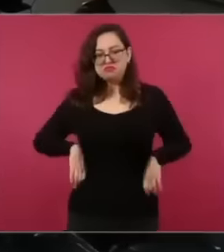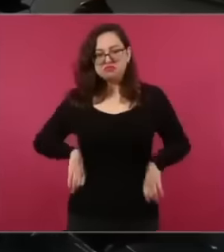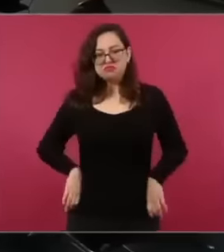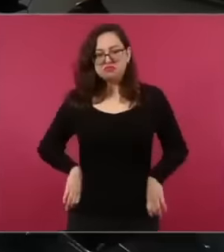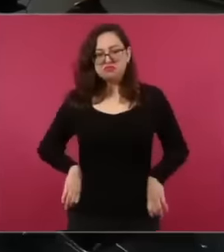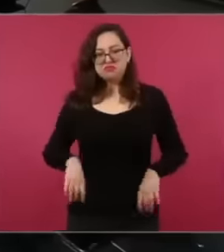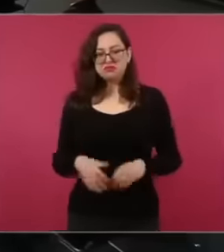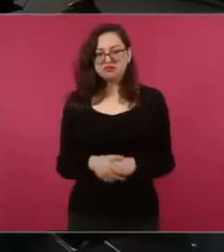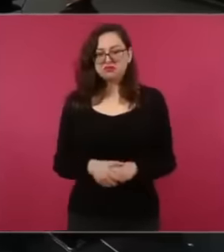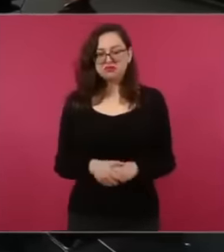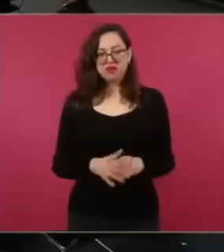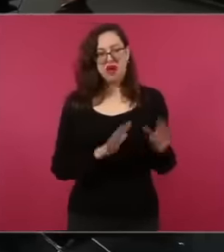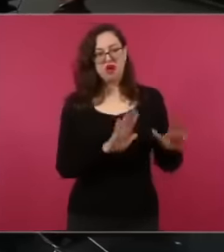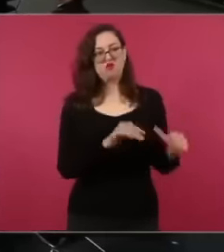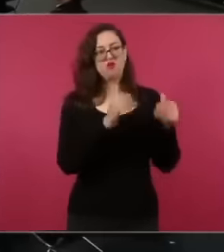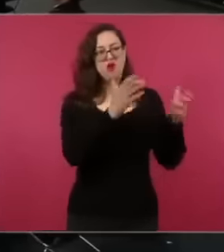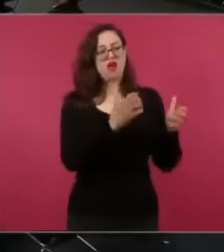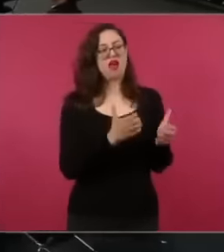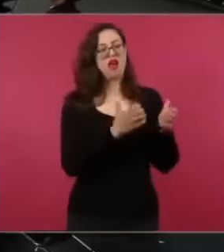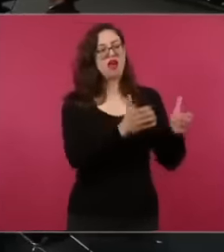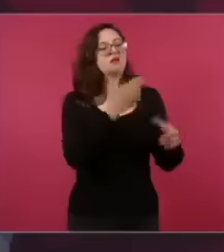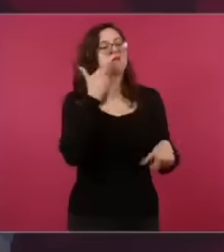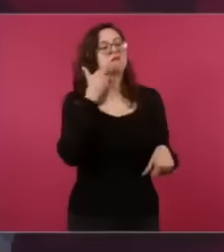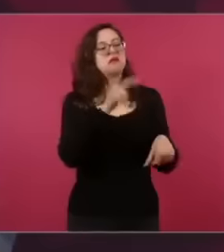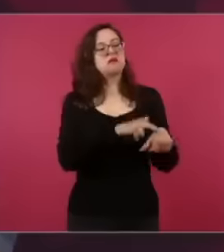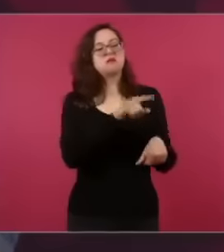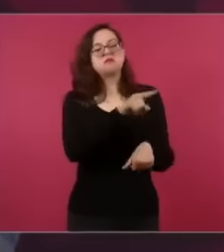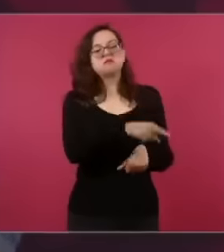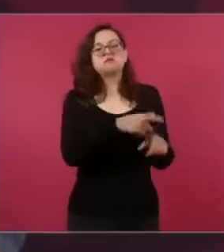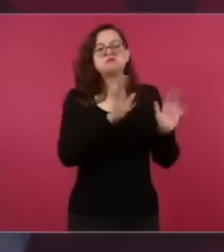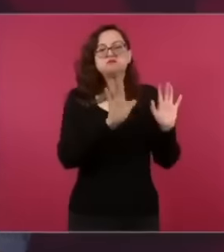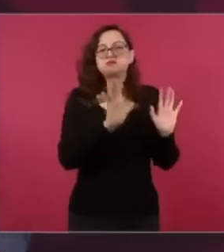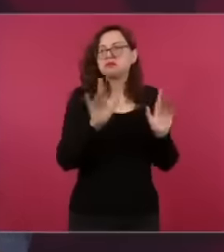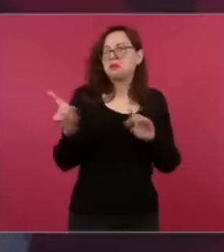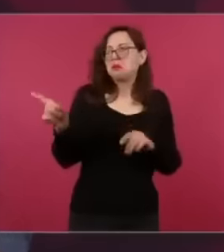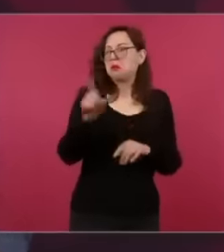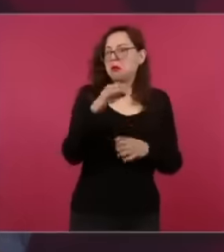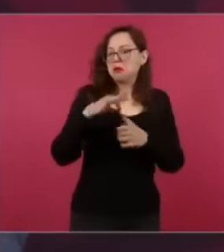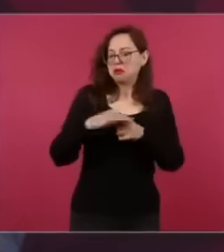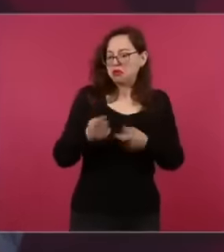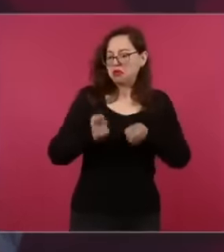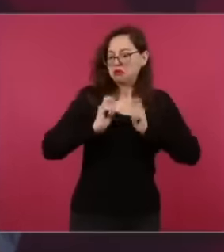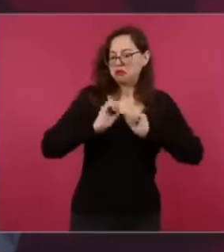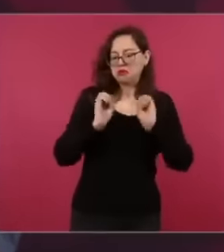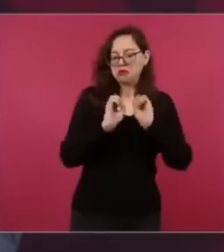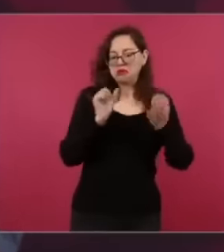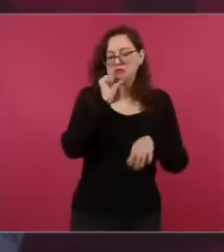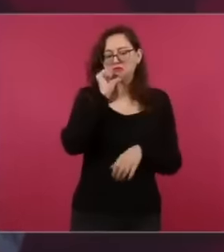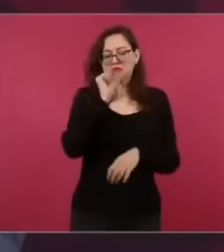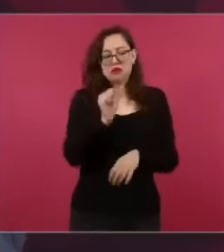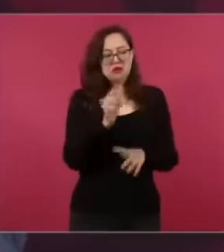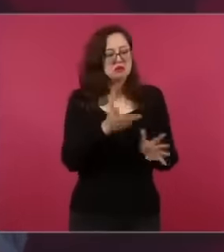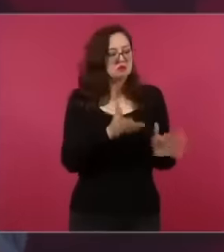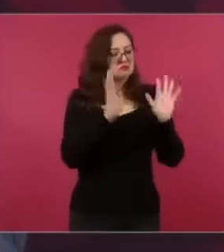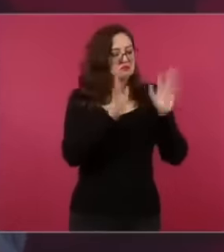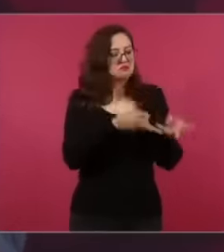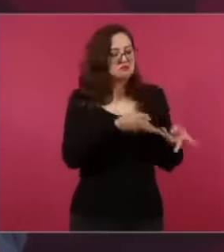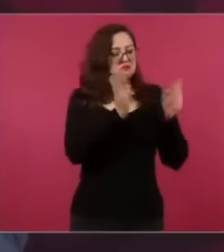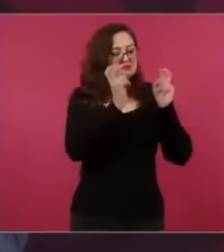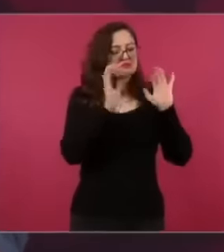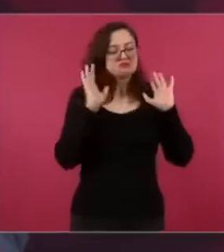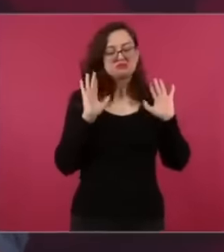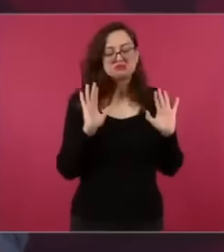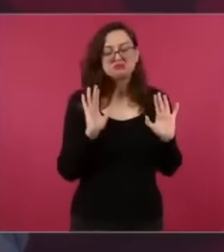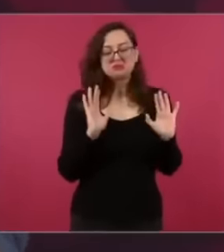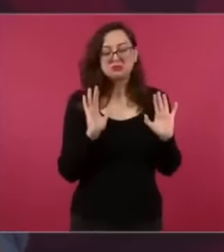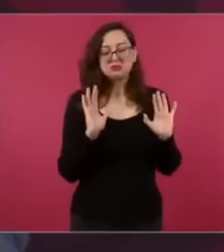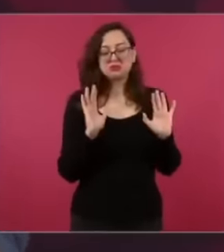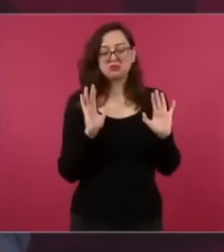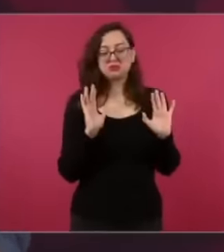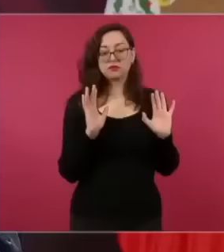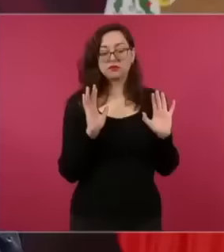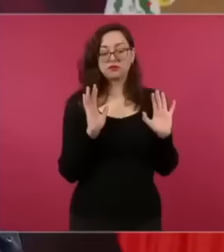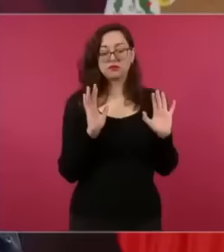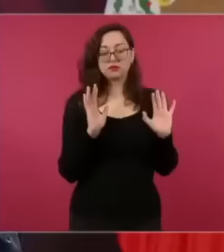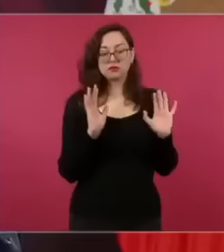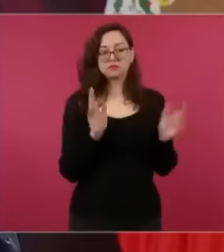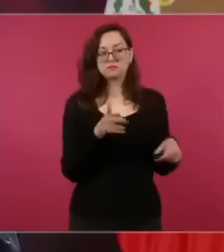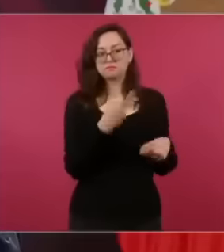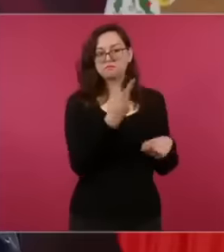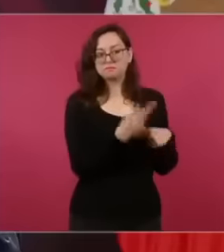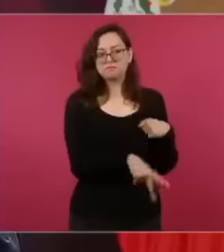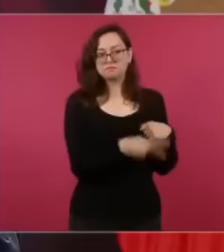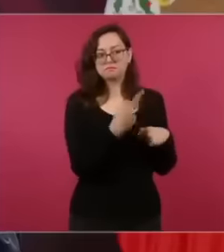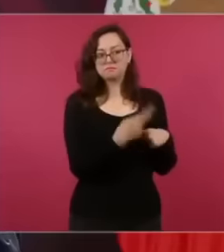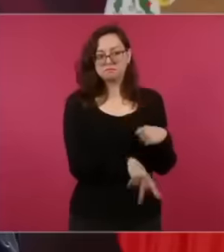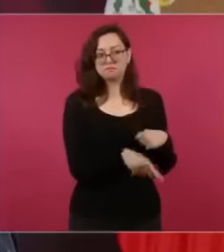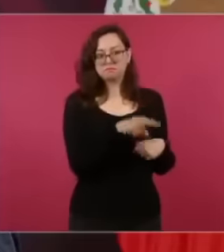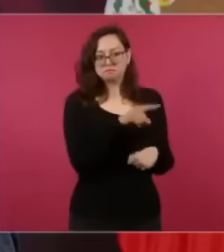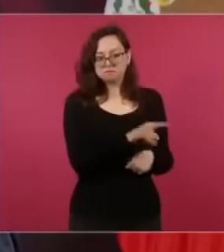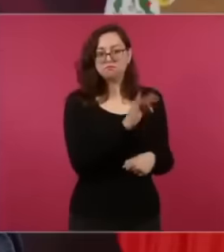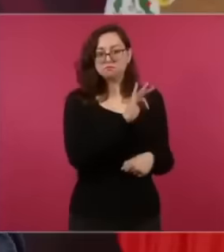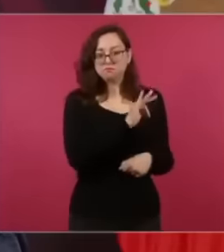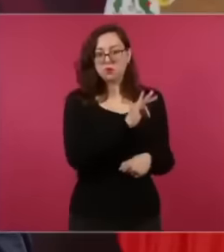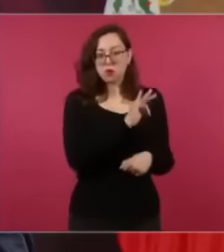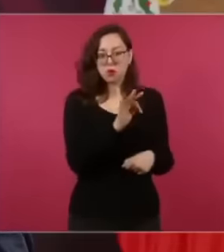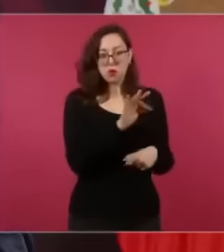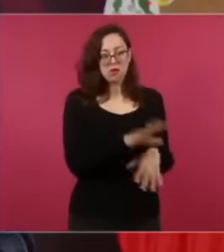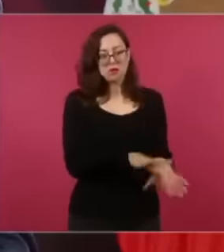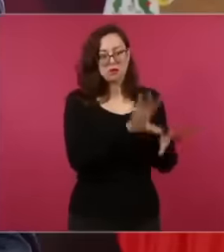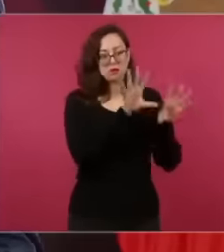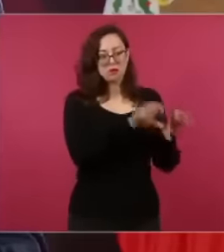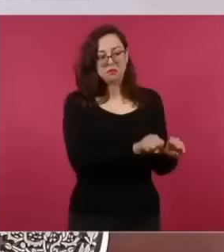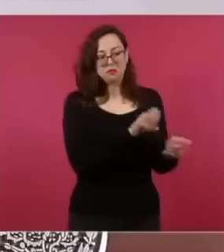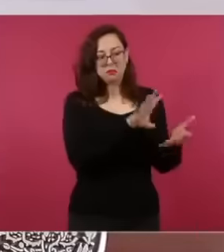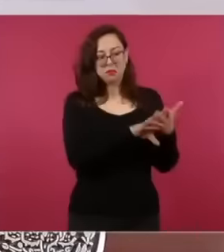careless and also ran a greater risk of being caught